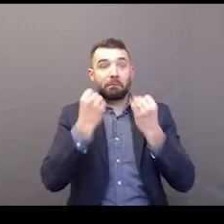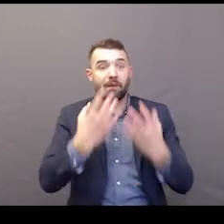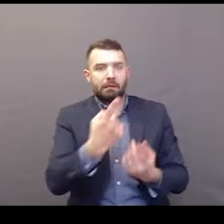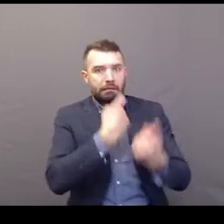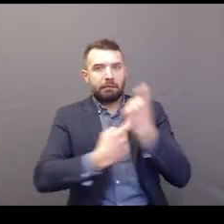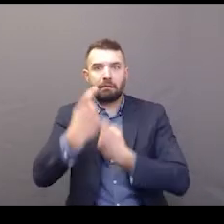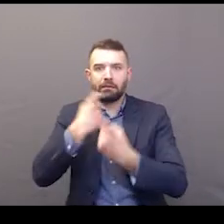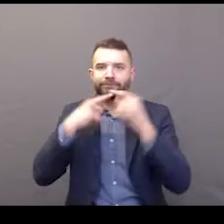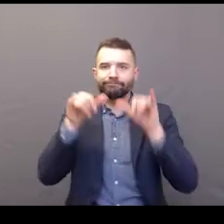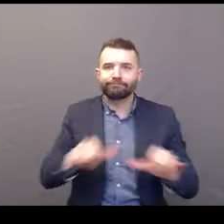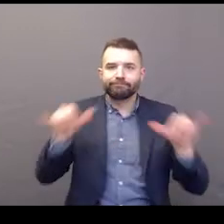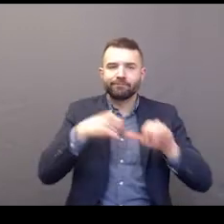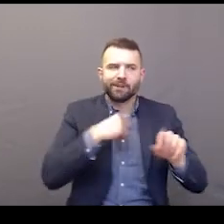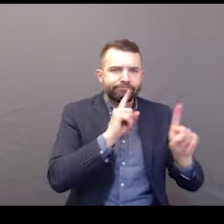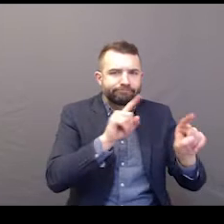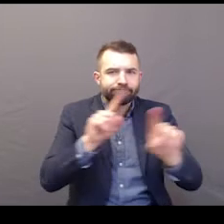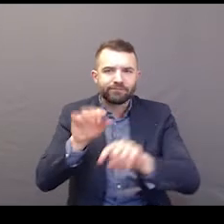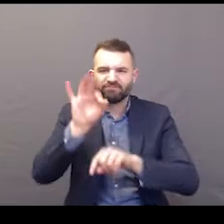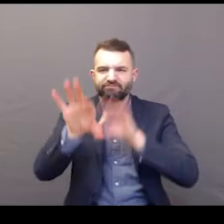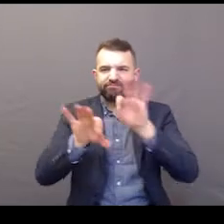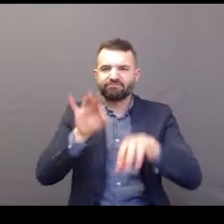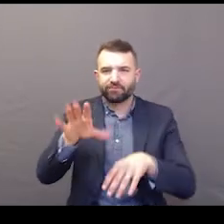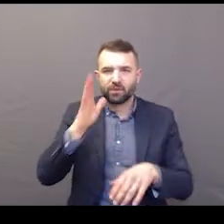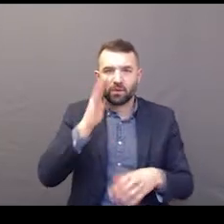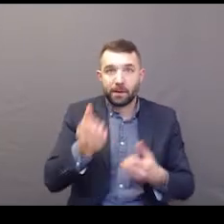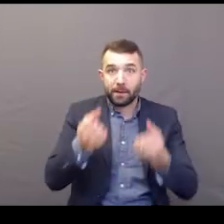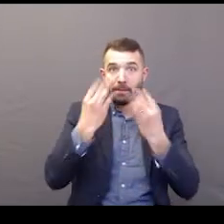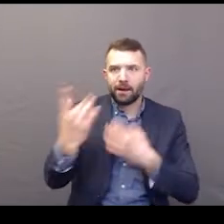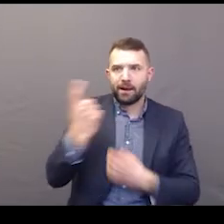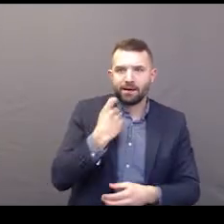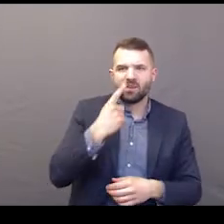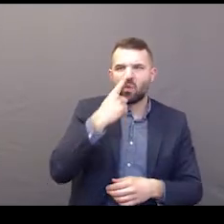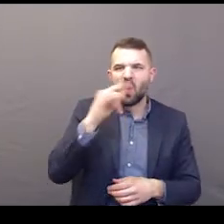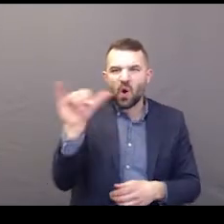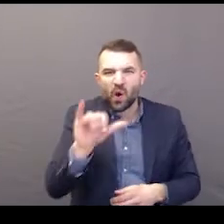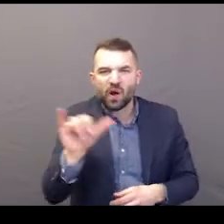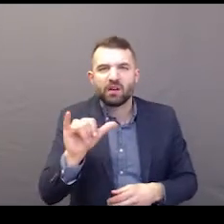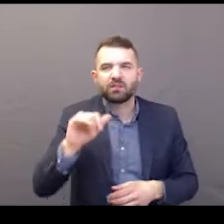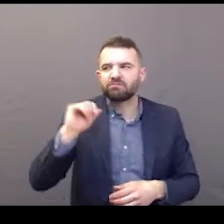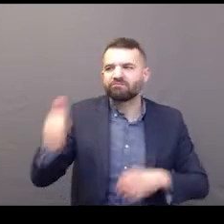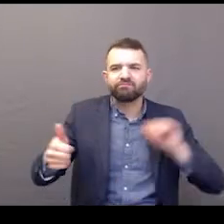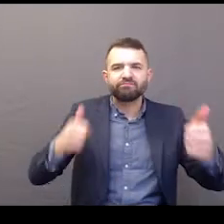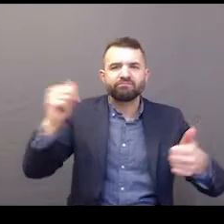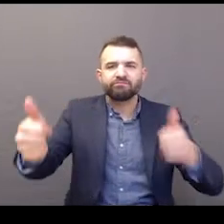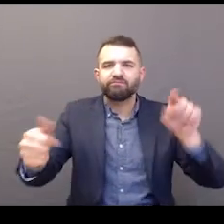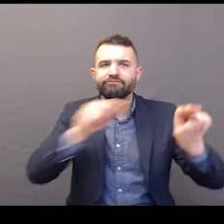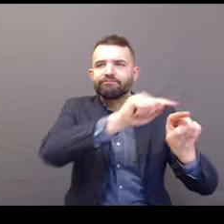We receive a lot of questions about what the stations will look like. Stride BRT stations will typically include